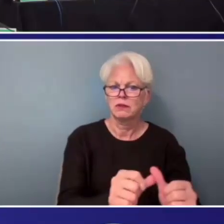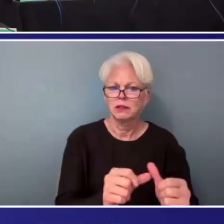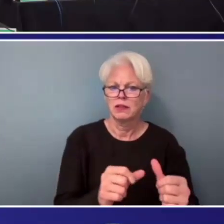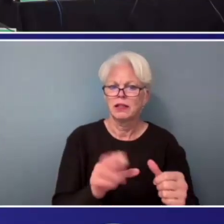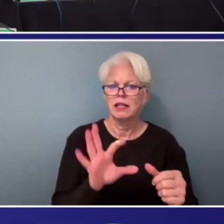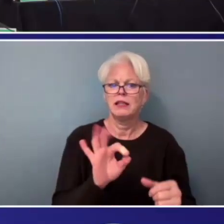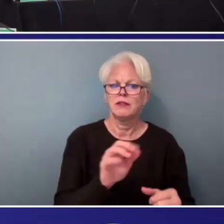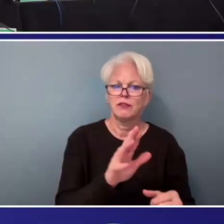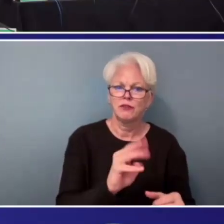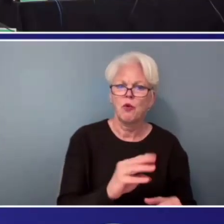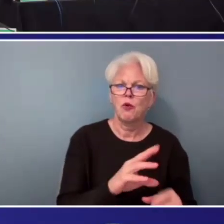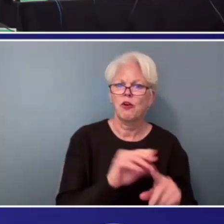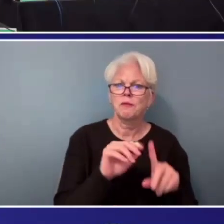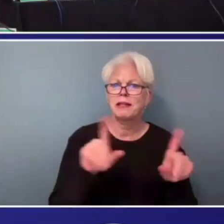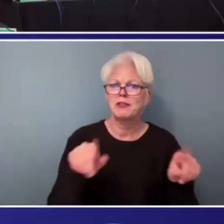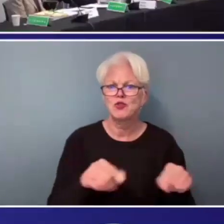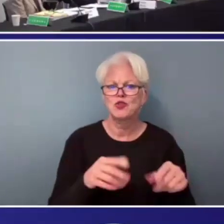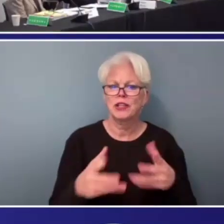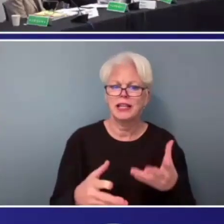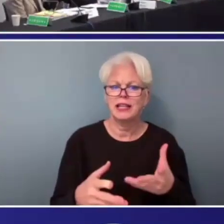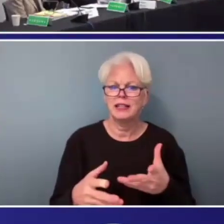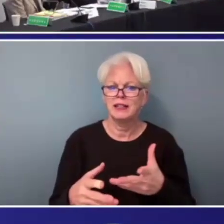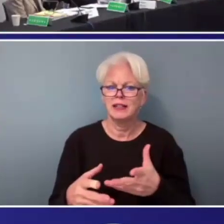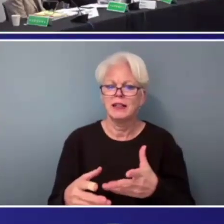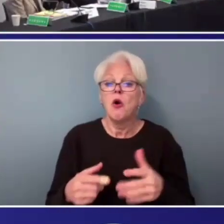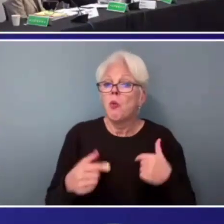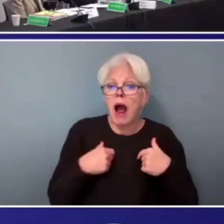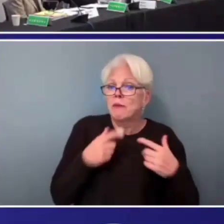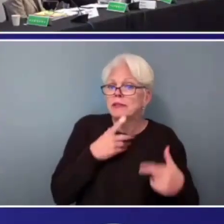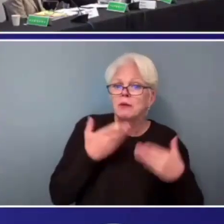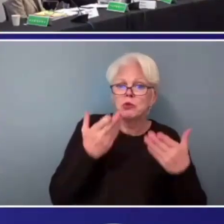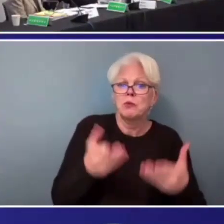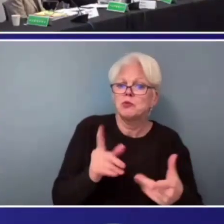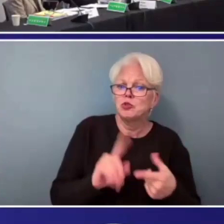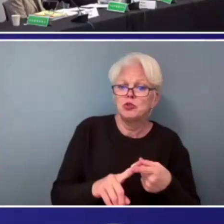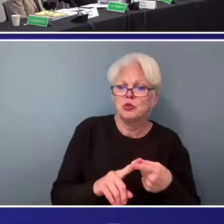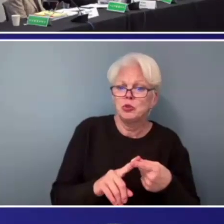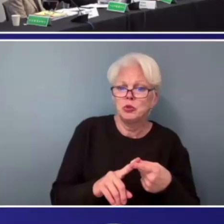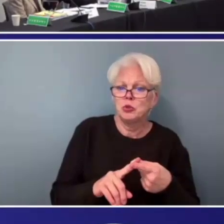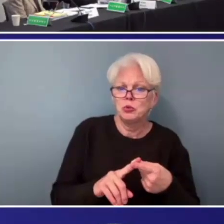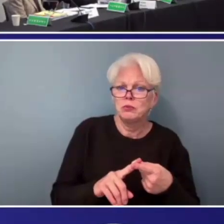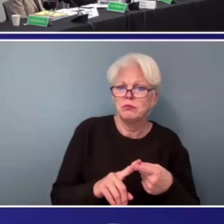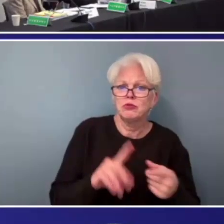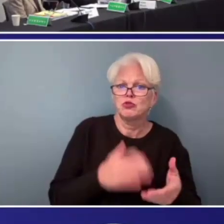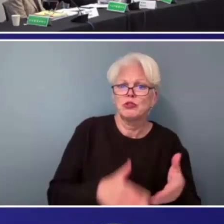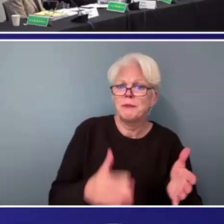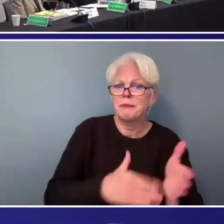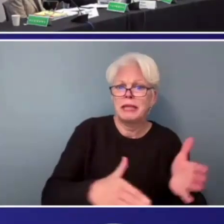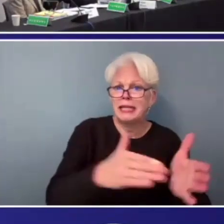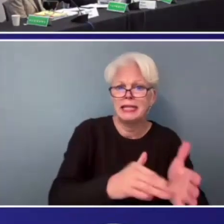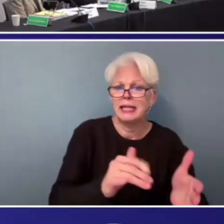So I wasn't proposing to repeat it. I was proposing to directly modify 668.2. And the reason for that is because,